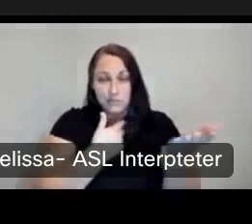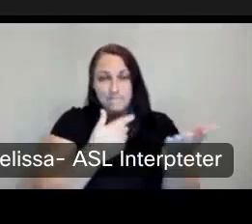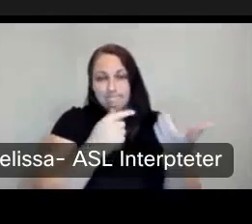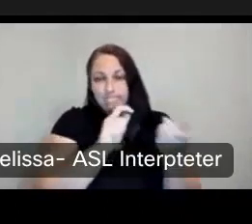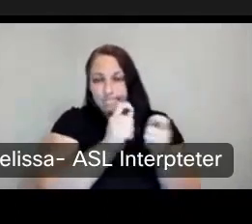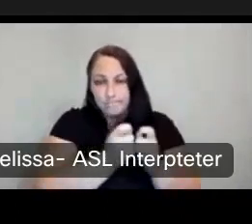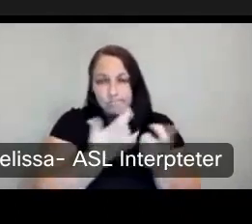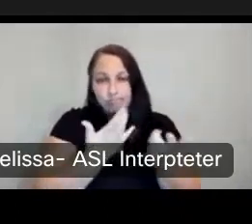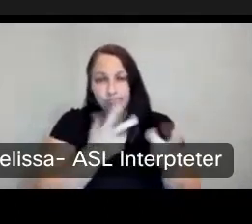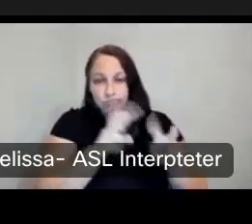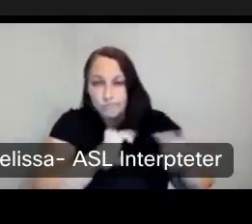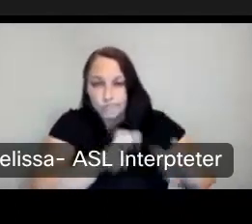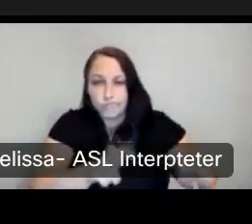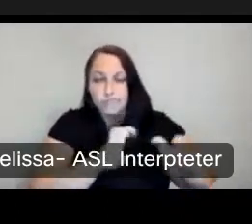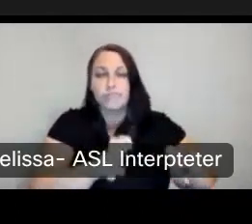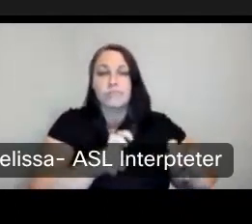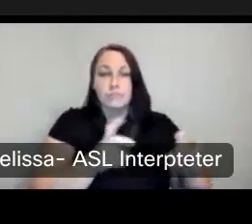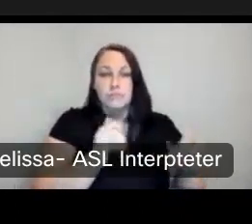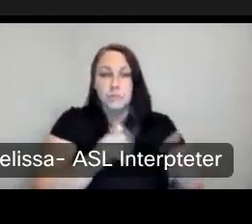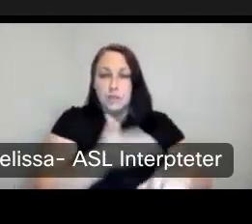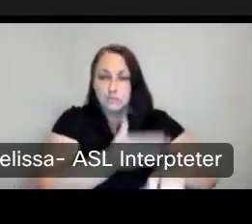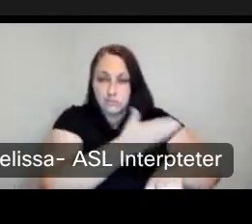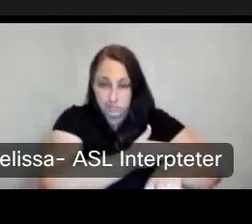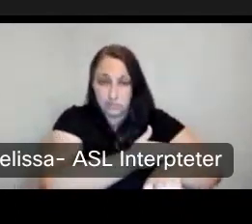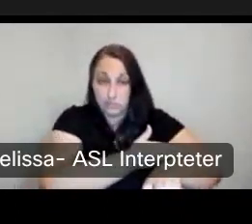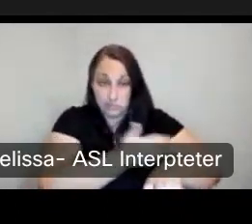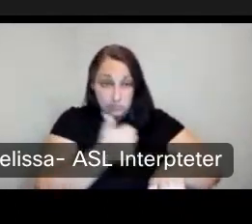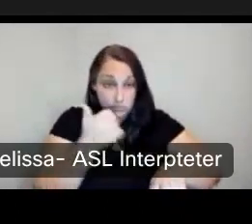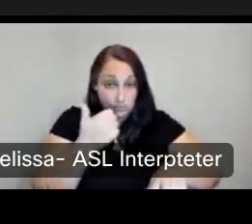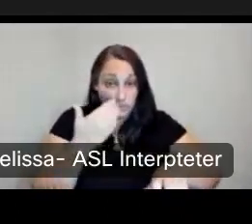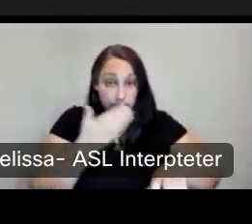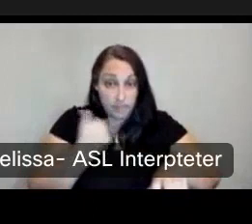um so we look to do stock consolidation because it can improve productivity